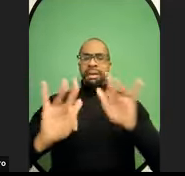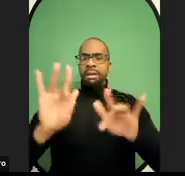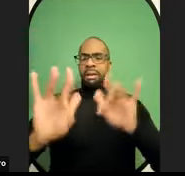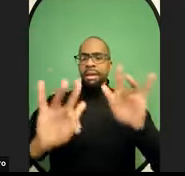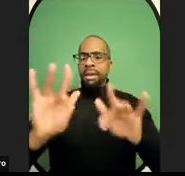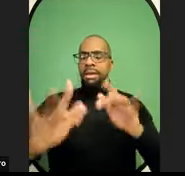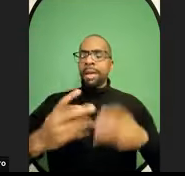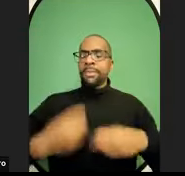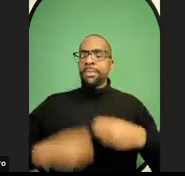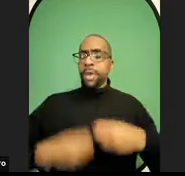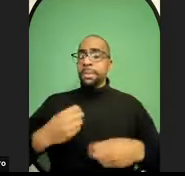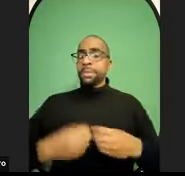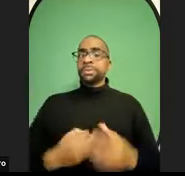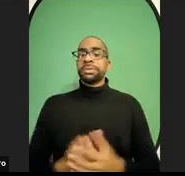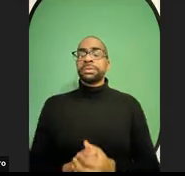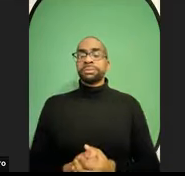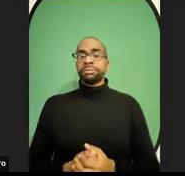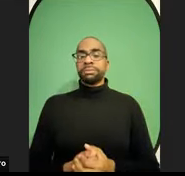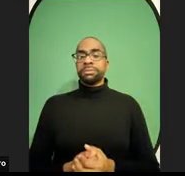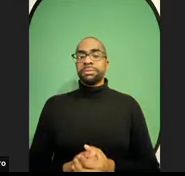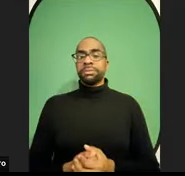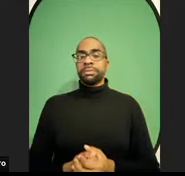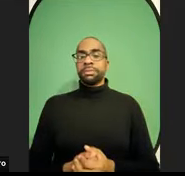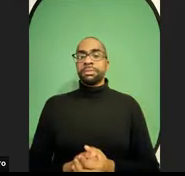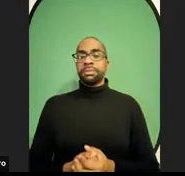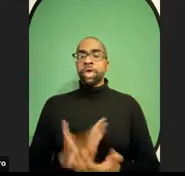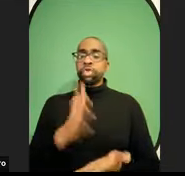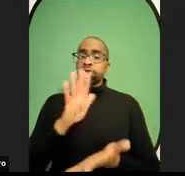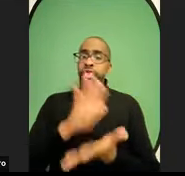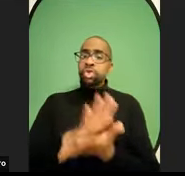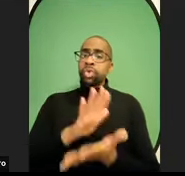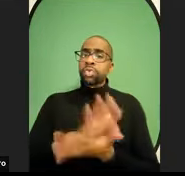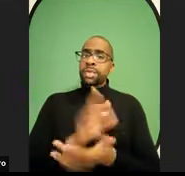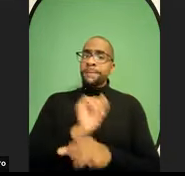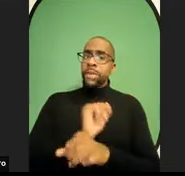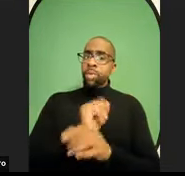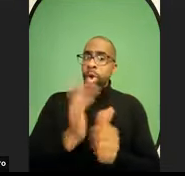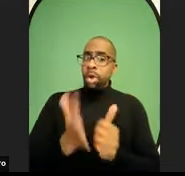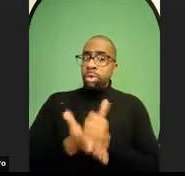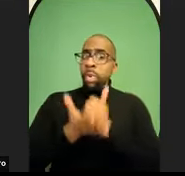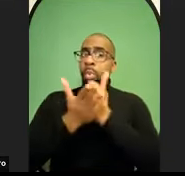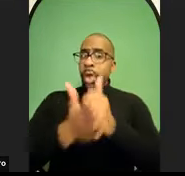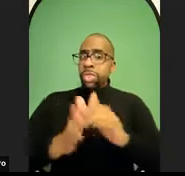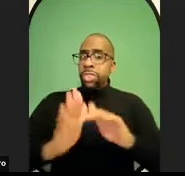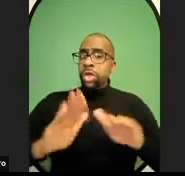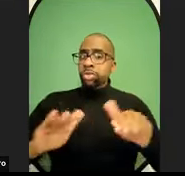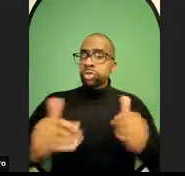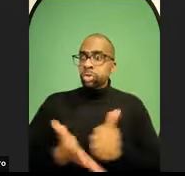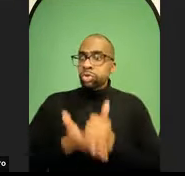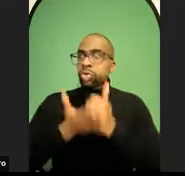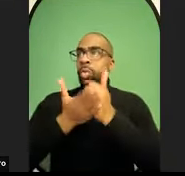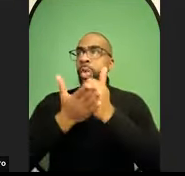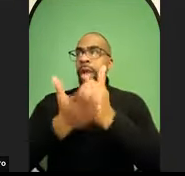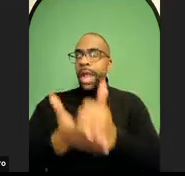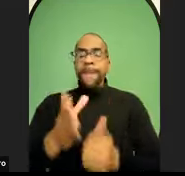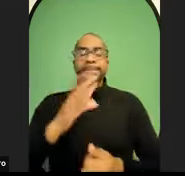s and touch sensory and touch sensory issues. And so, so schools And so, so schools have been worse so, so schools have been working with children. to build